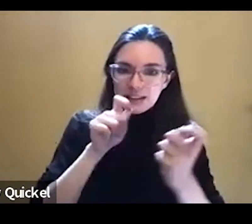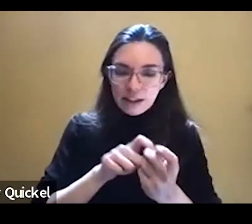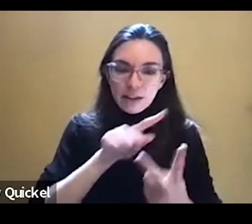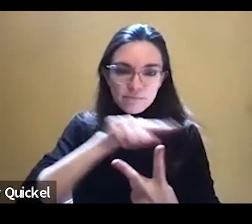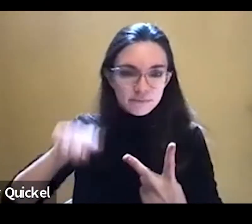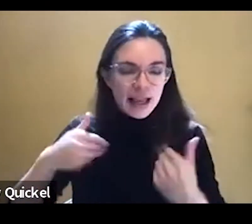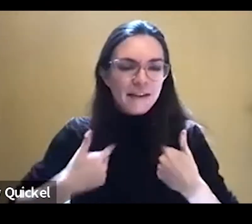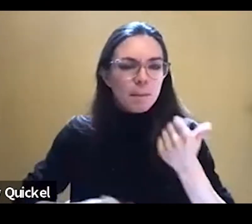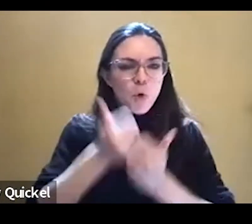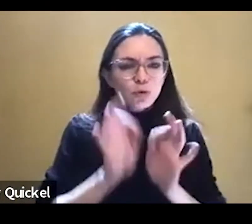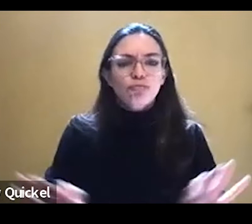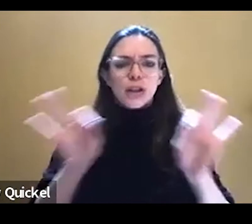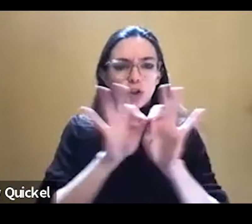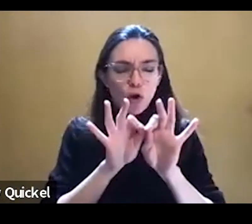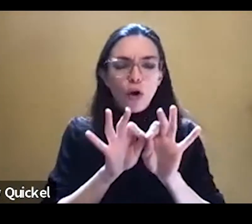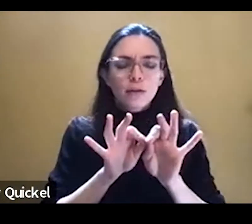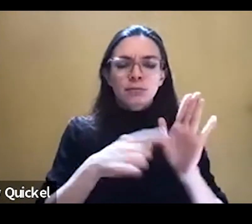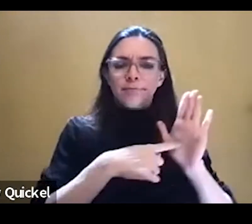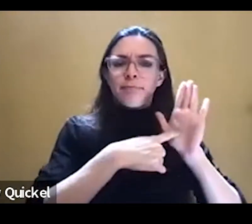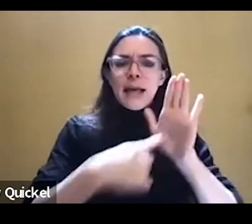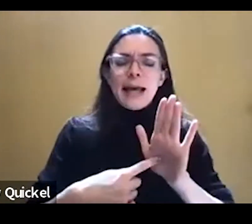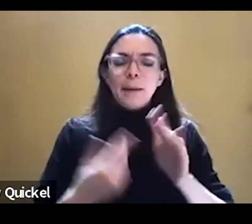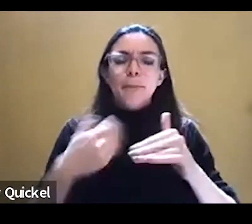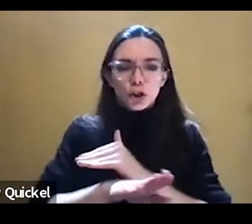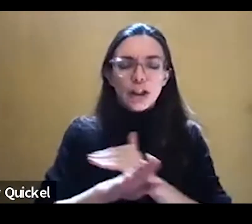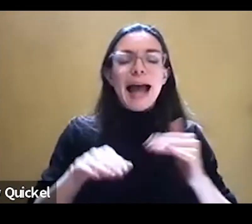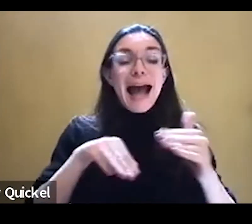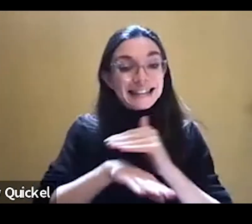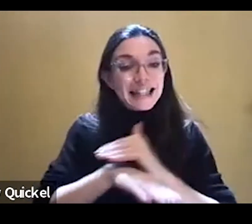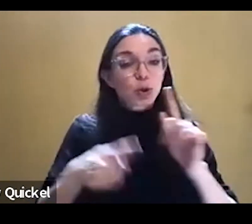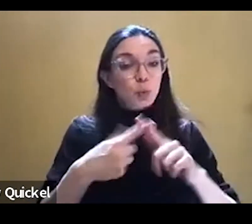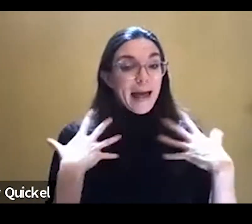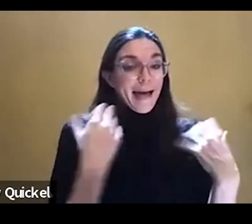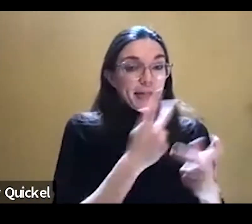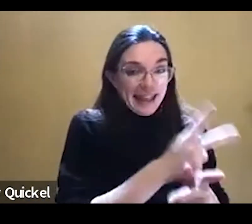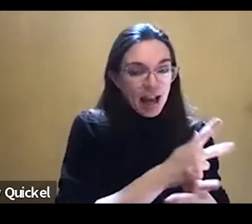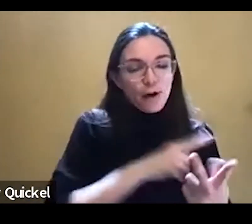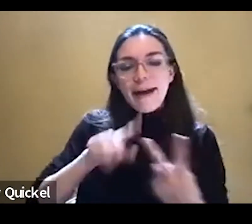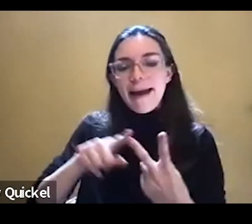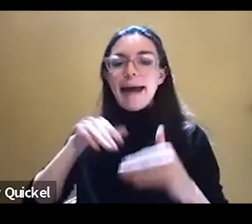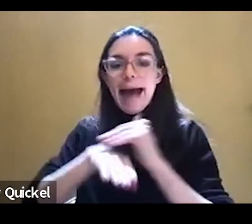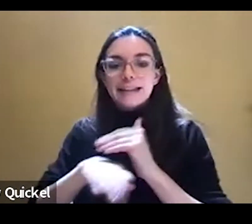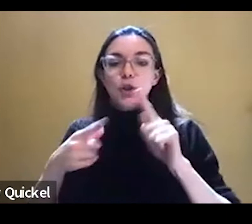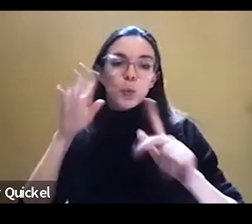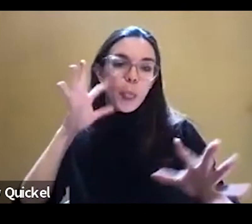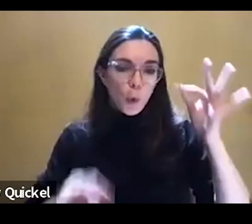has the most critical and often emergent impact on our lives: Access to health care and access to the courts. Let me take a moment to tell